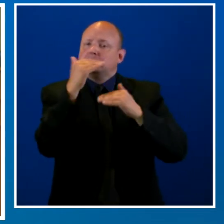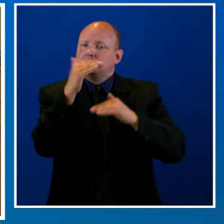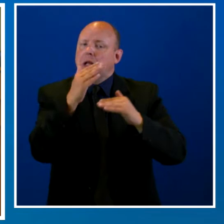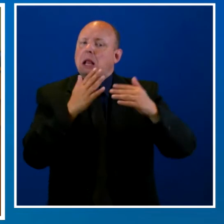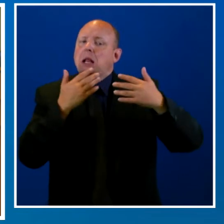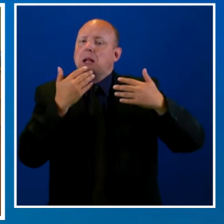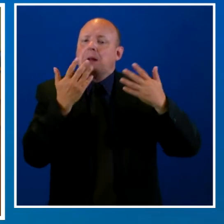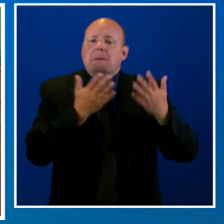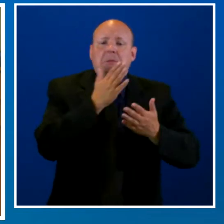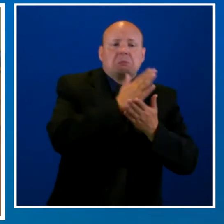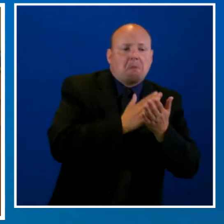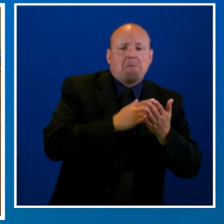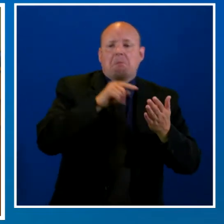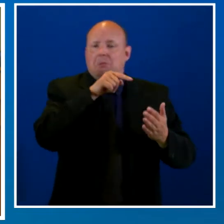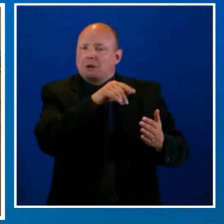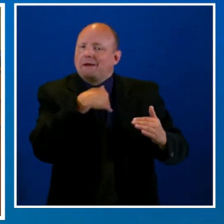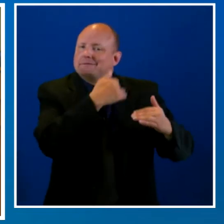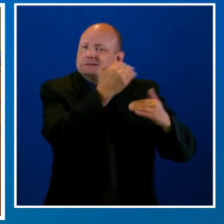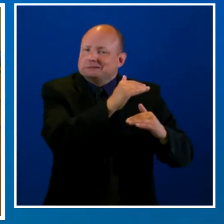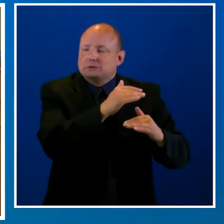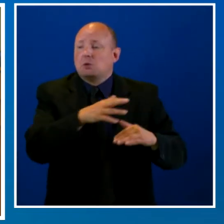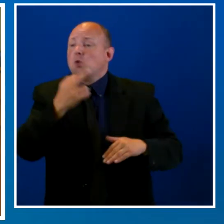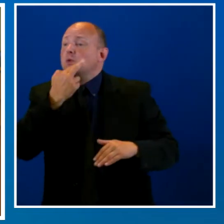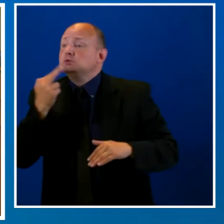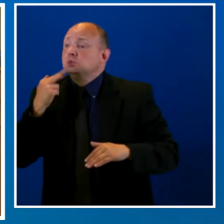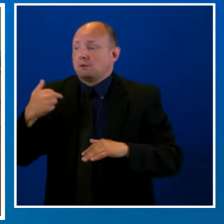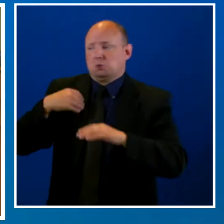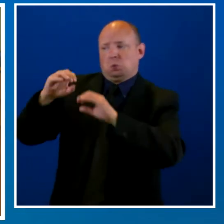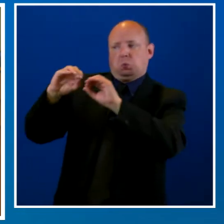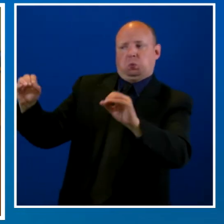However, please be aware that individual counties and